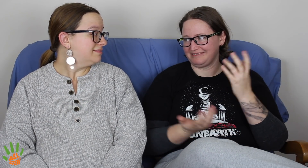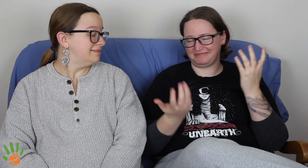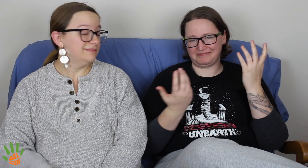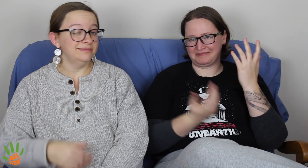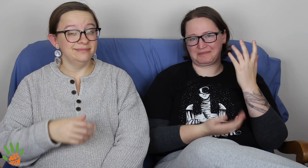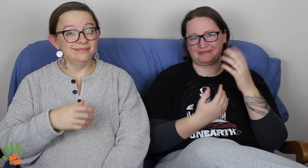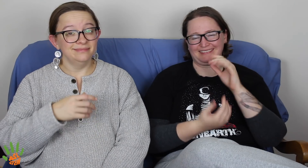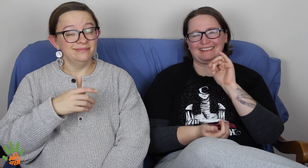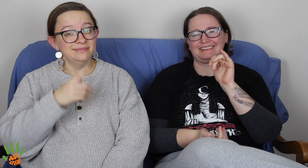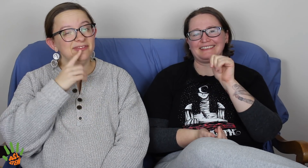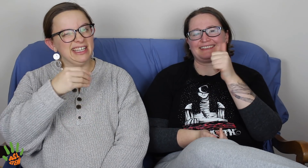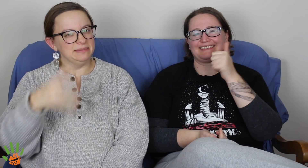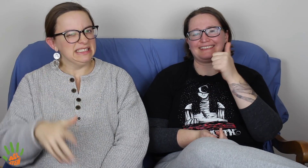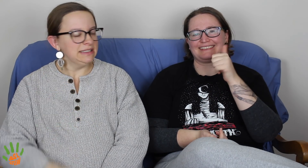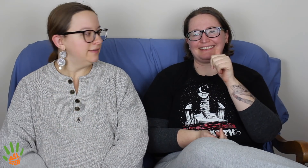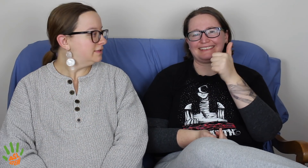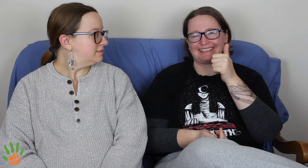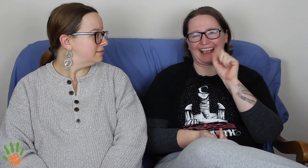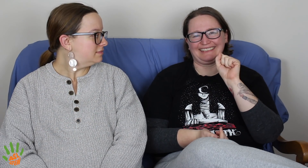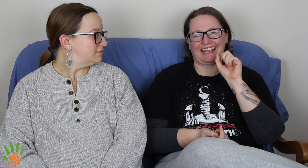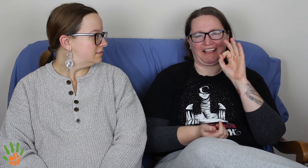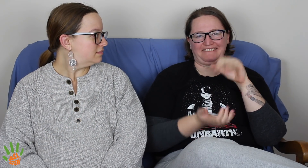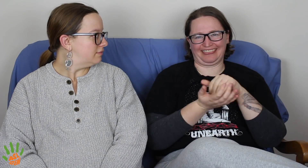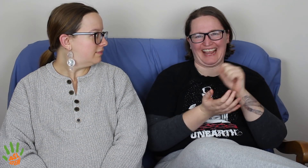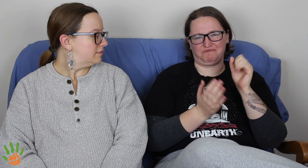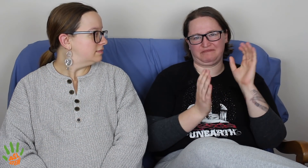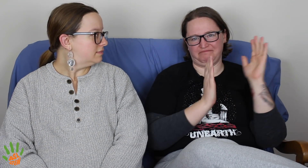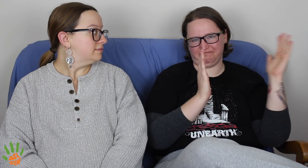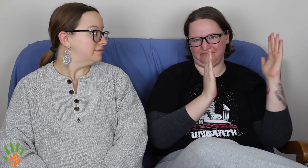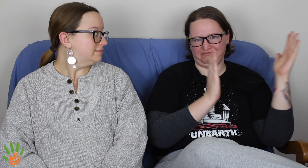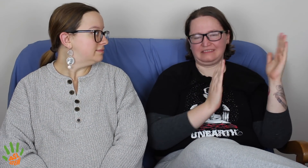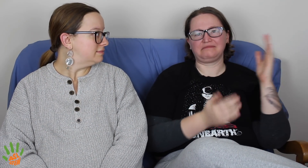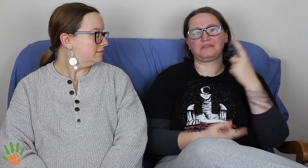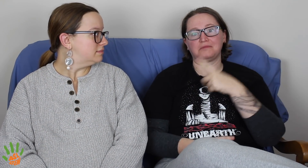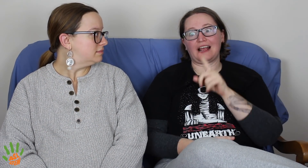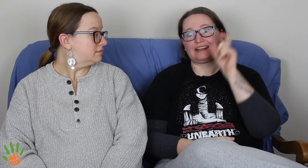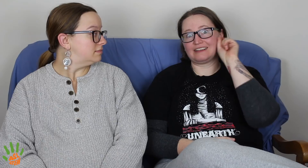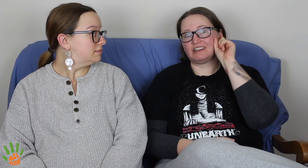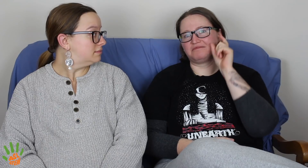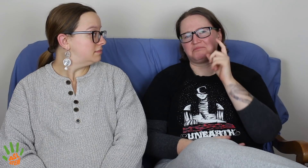[JE] $60,000.... well it's tens of thousands of dollars.